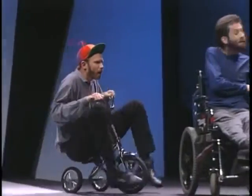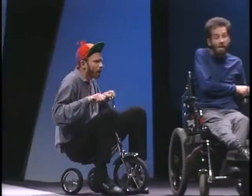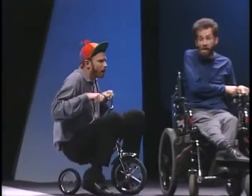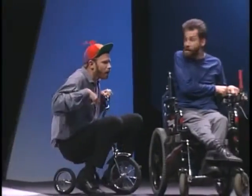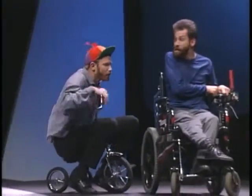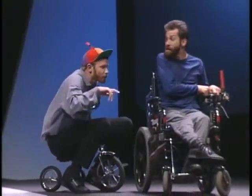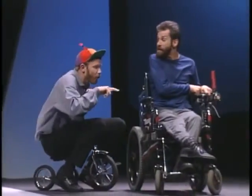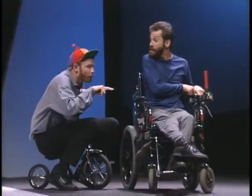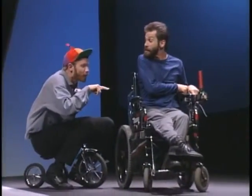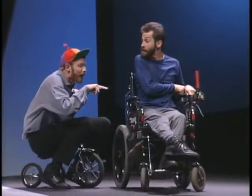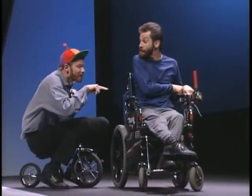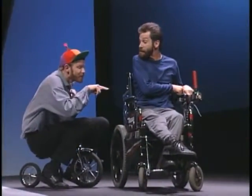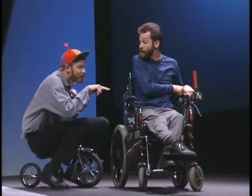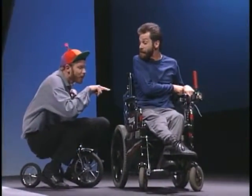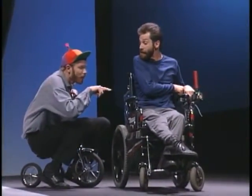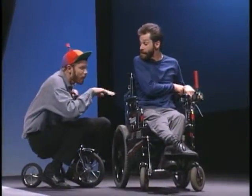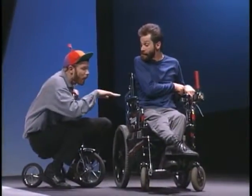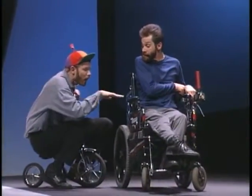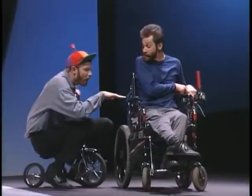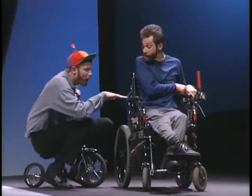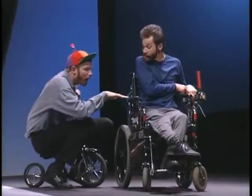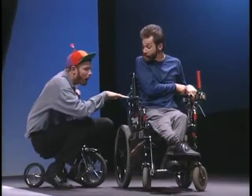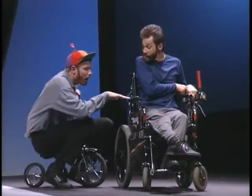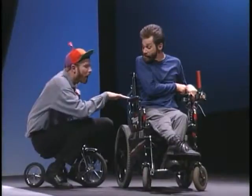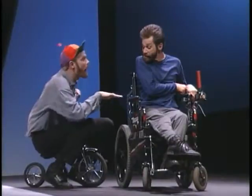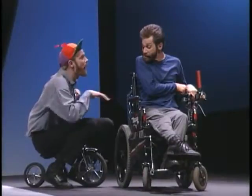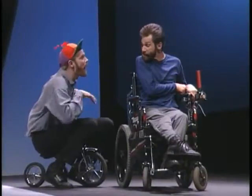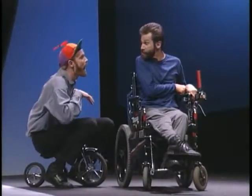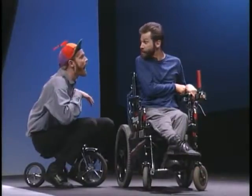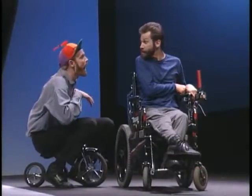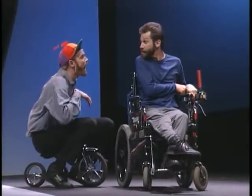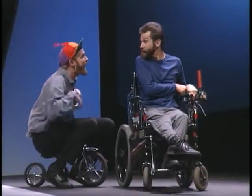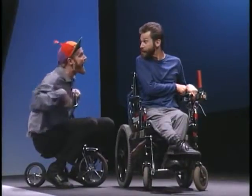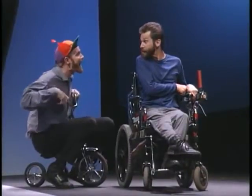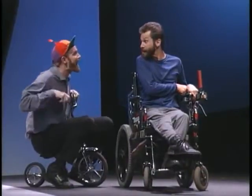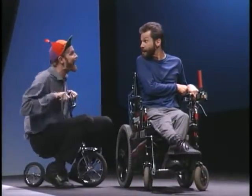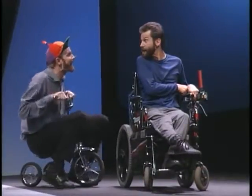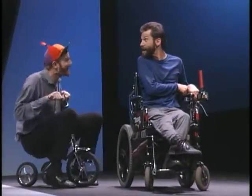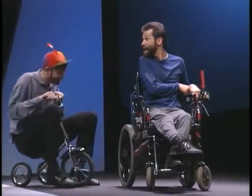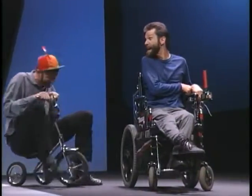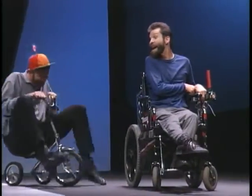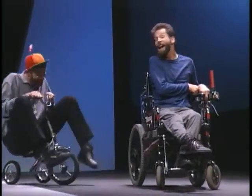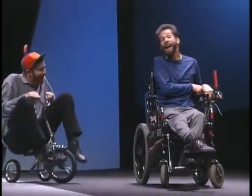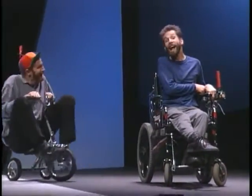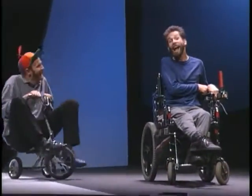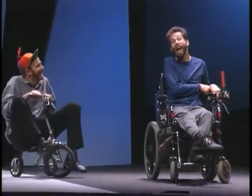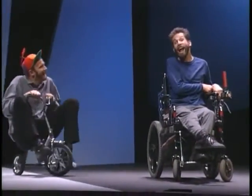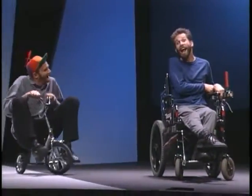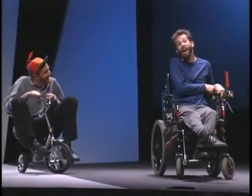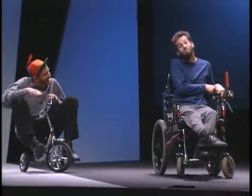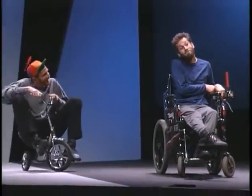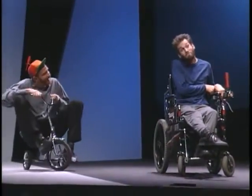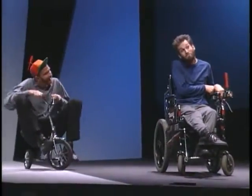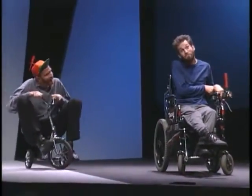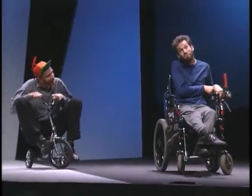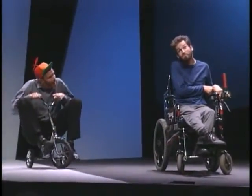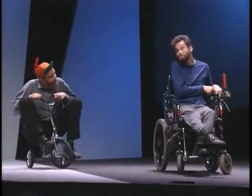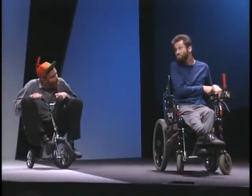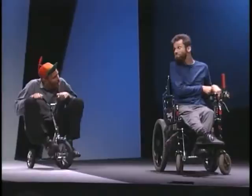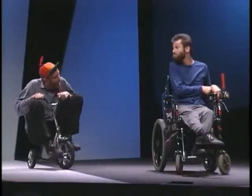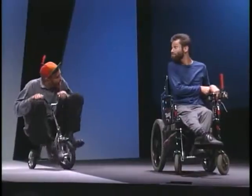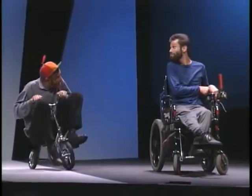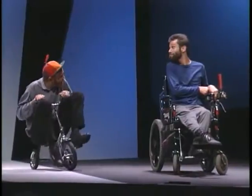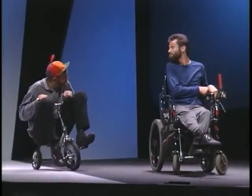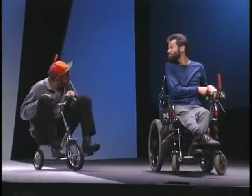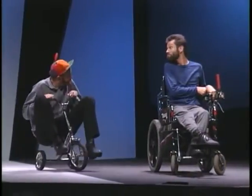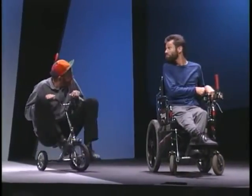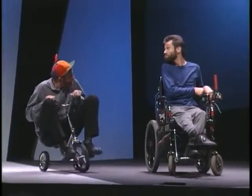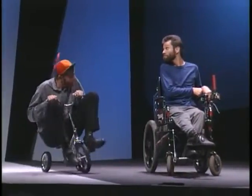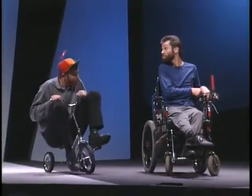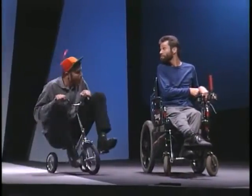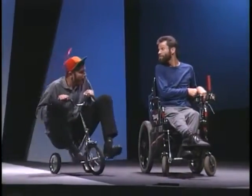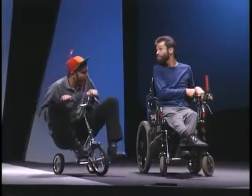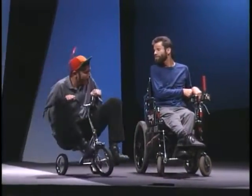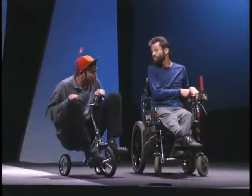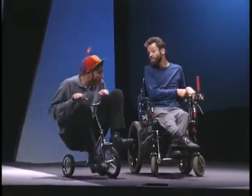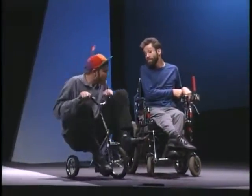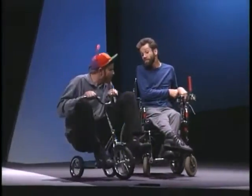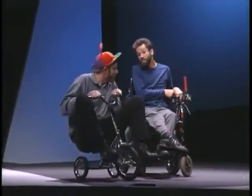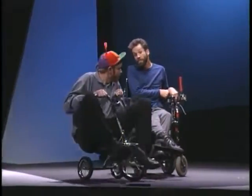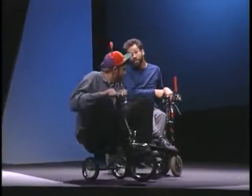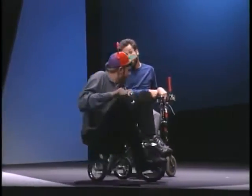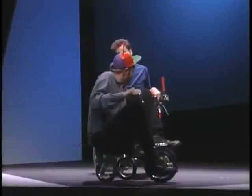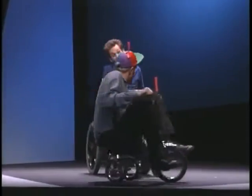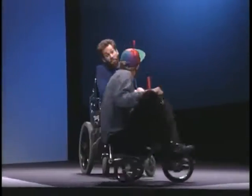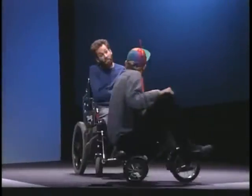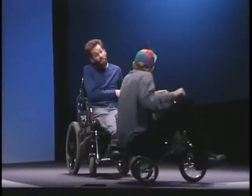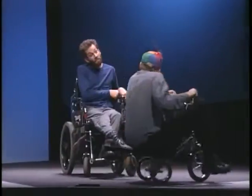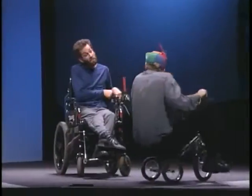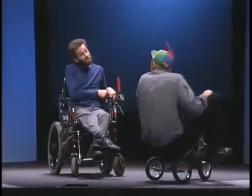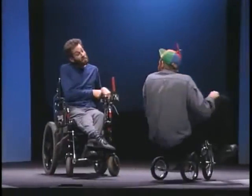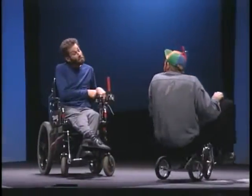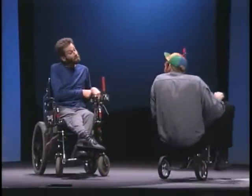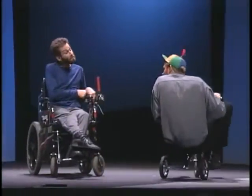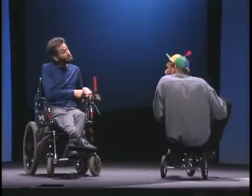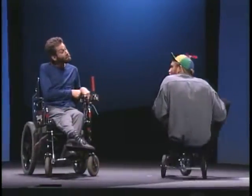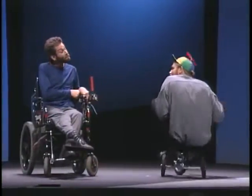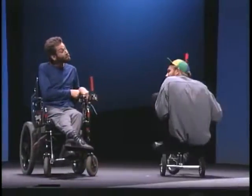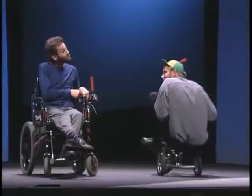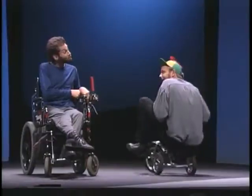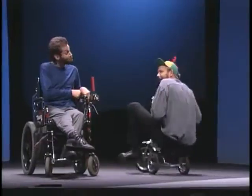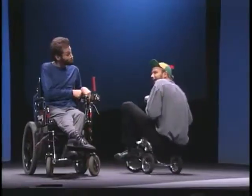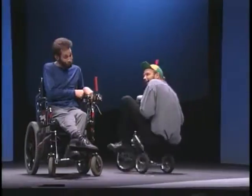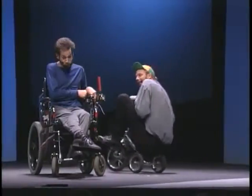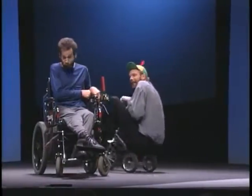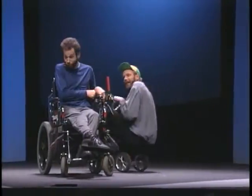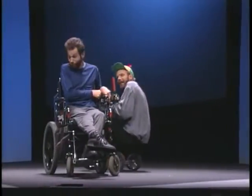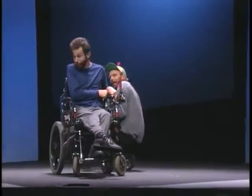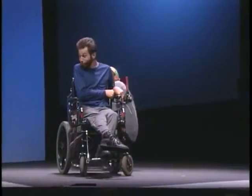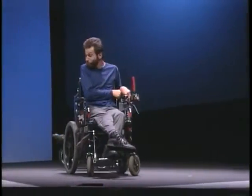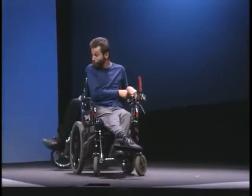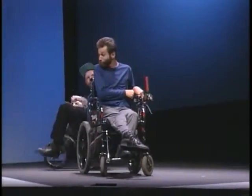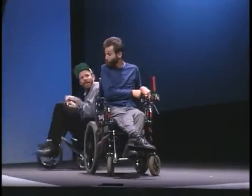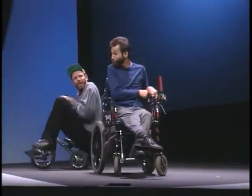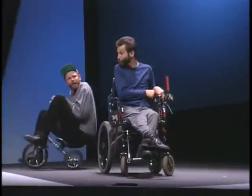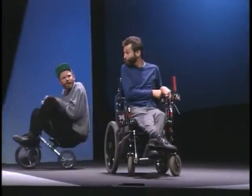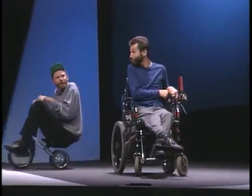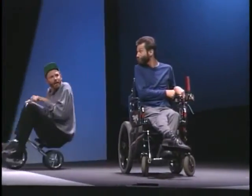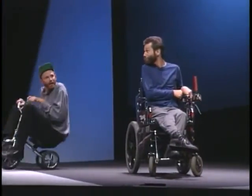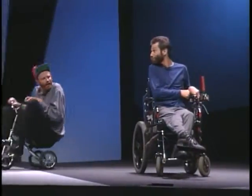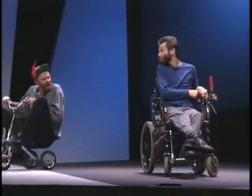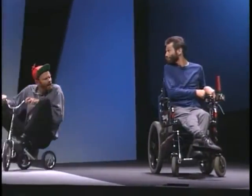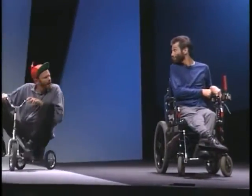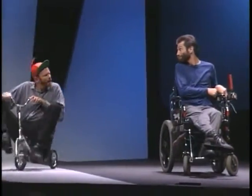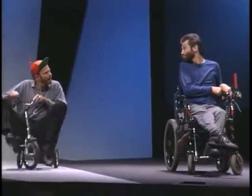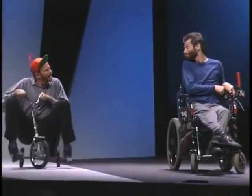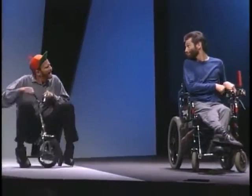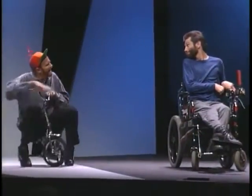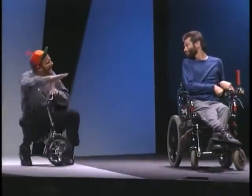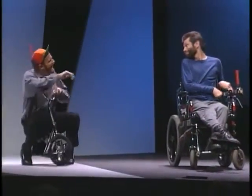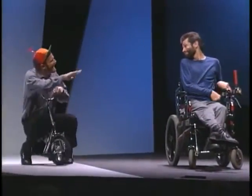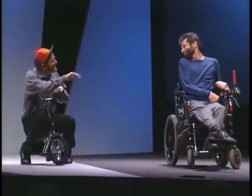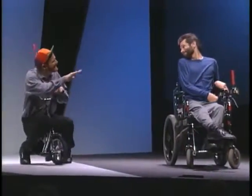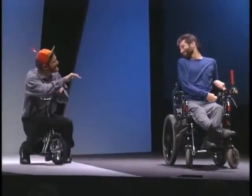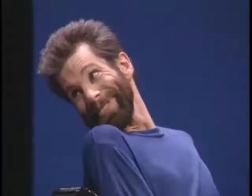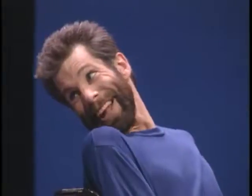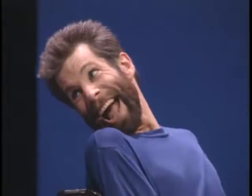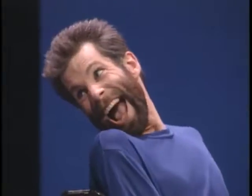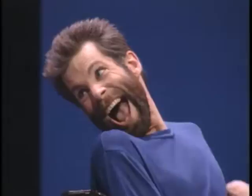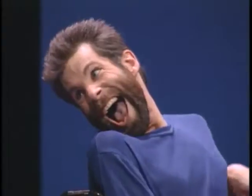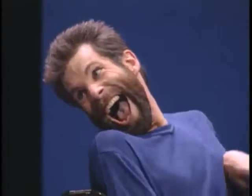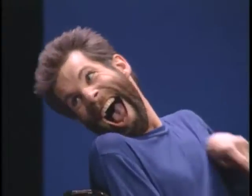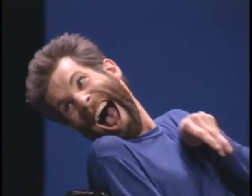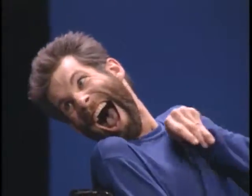don't touch hi